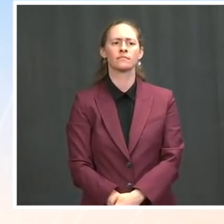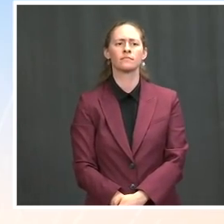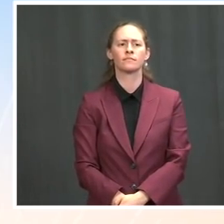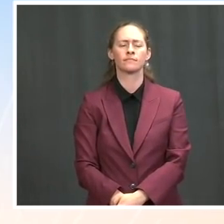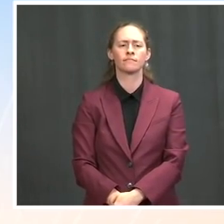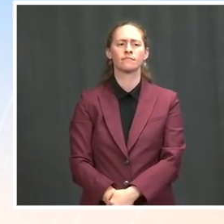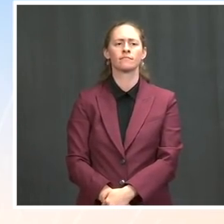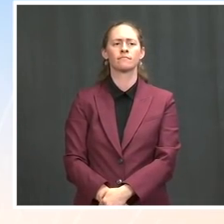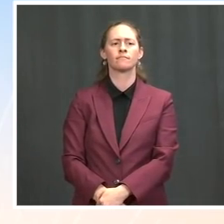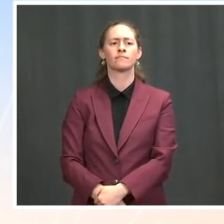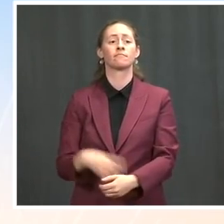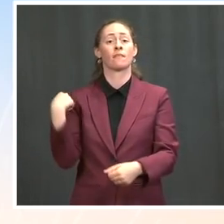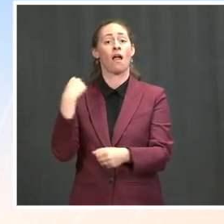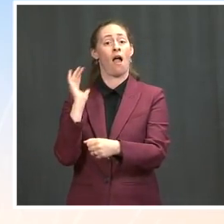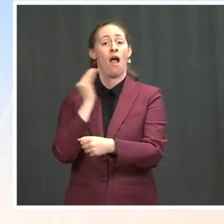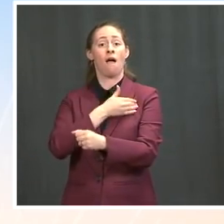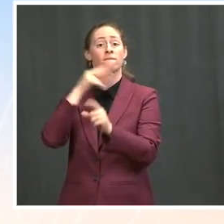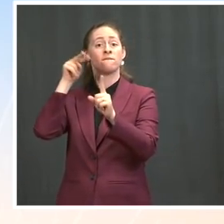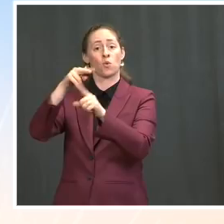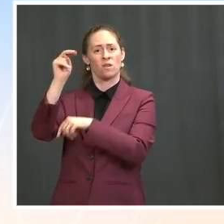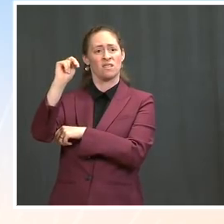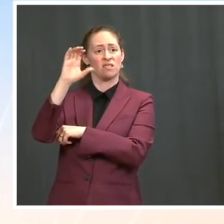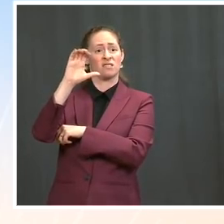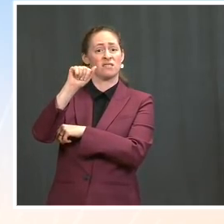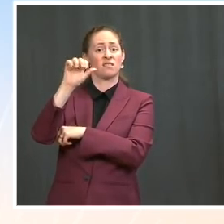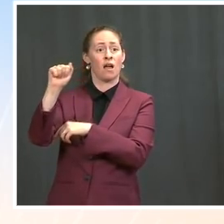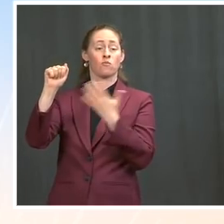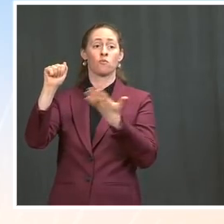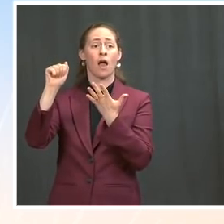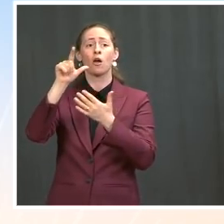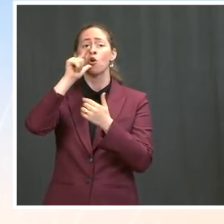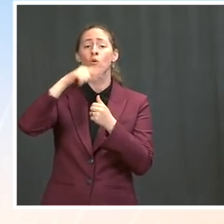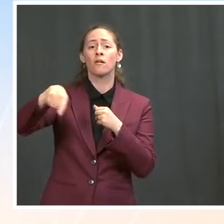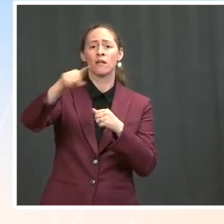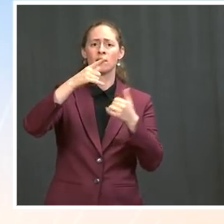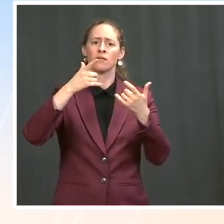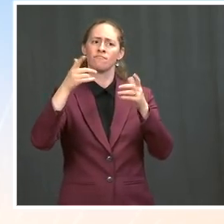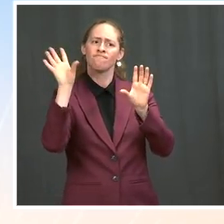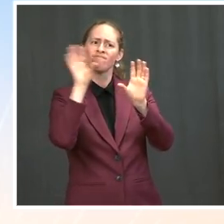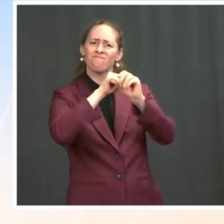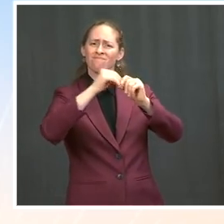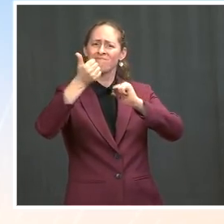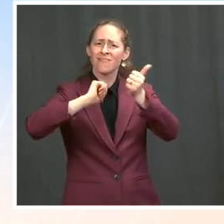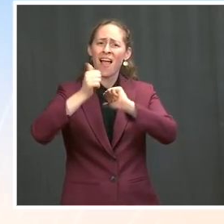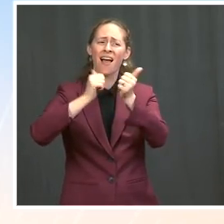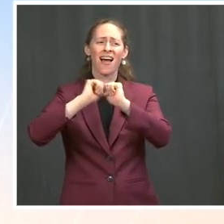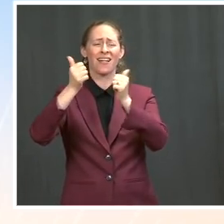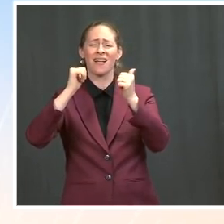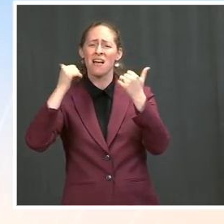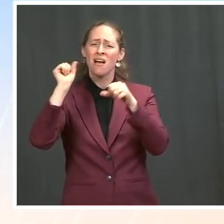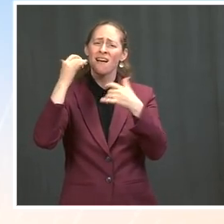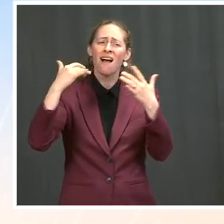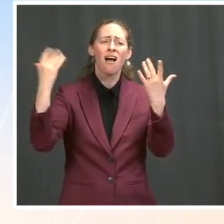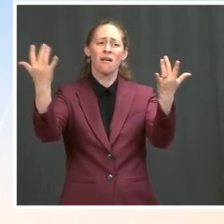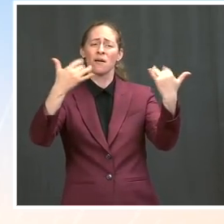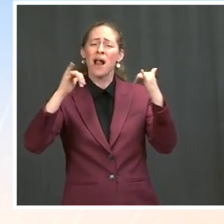NCAA student-athletes work very hard, both on the athletic field and in the classroom. I'm a retired one myself.